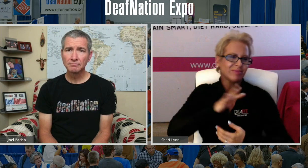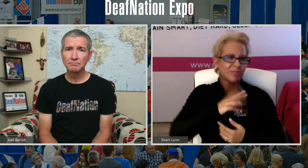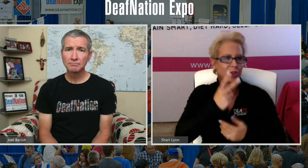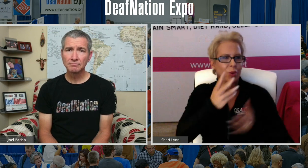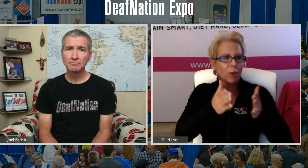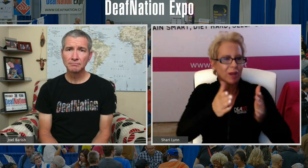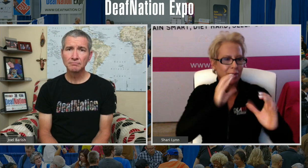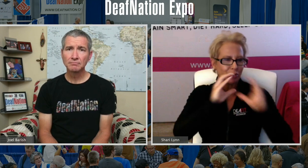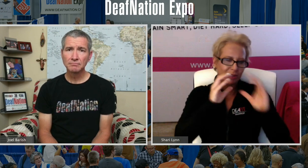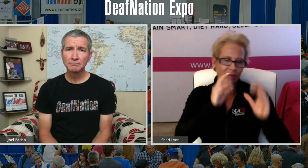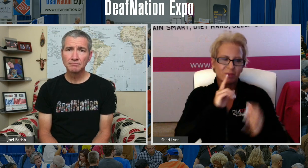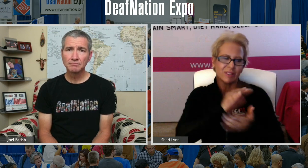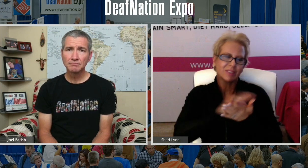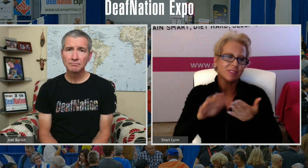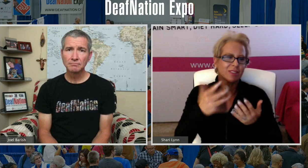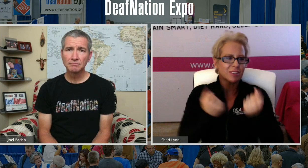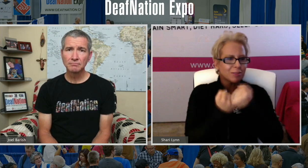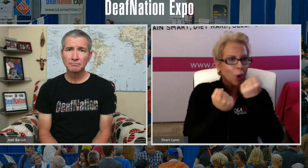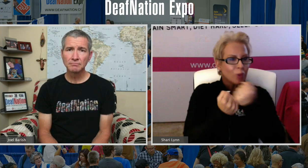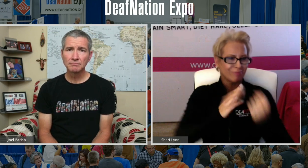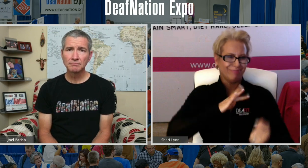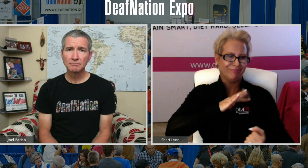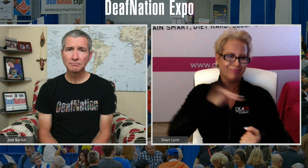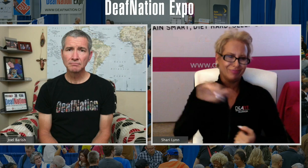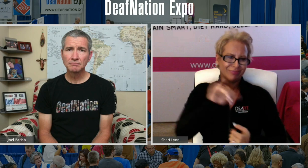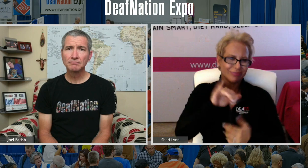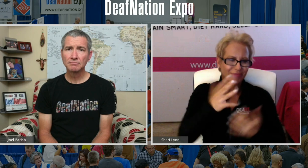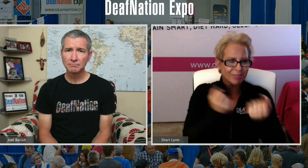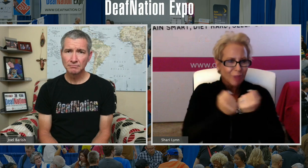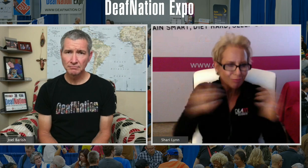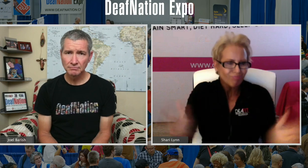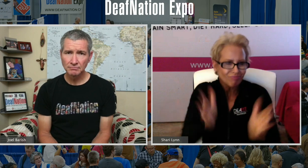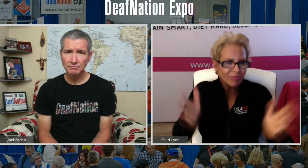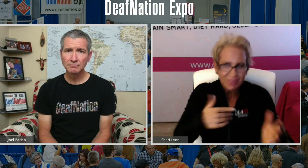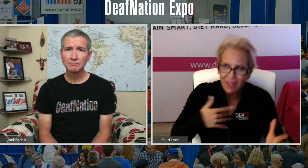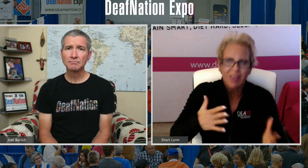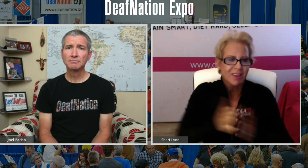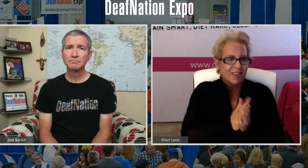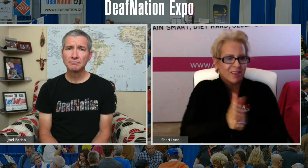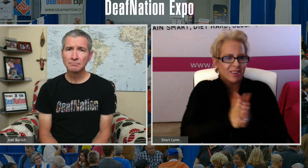Very nice, two way communication is really nice to have that support too. Support is nice.